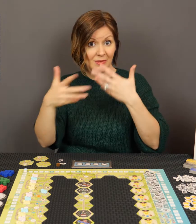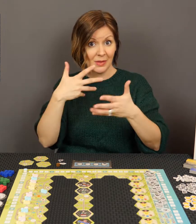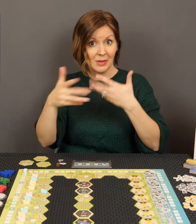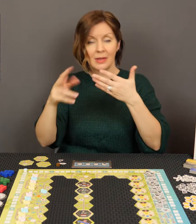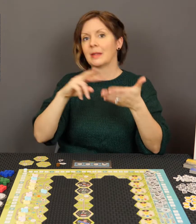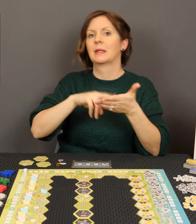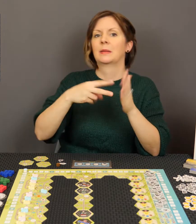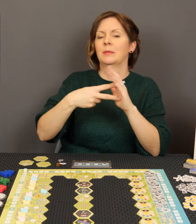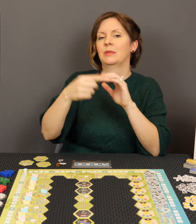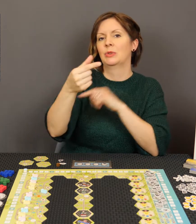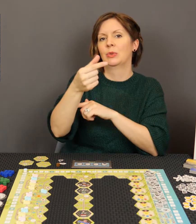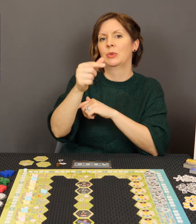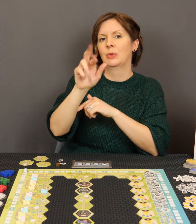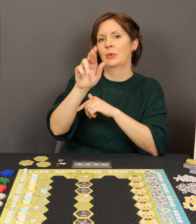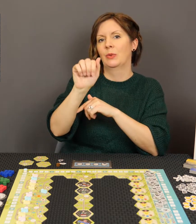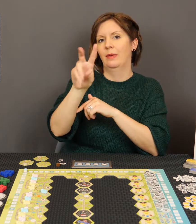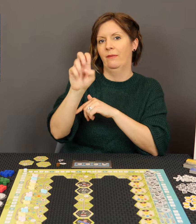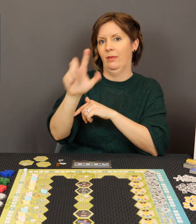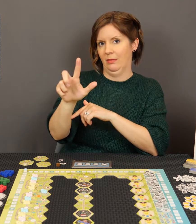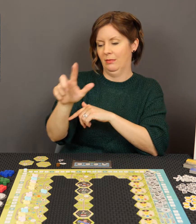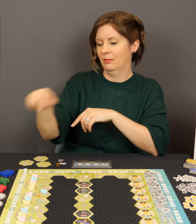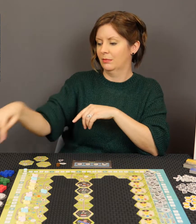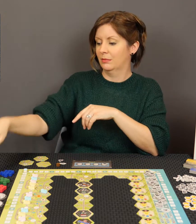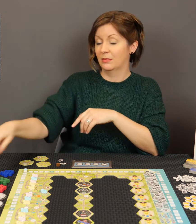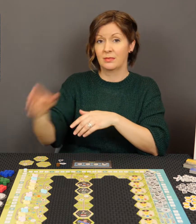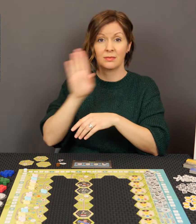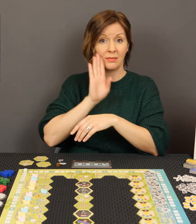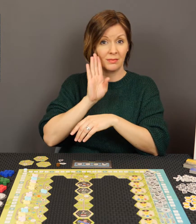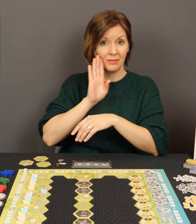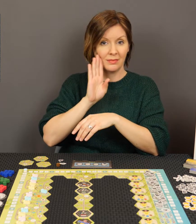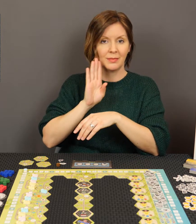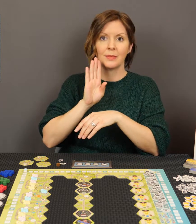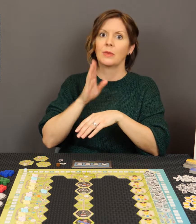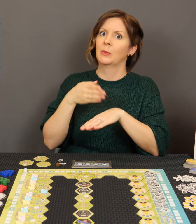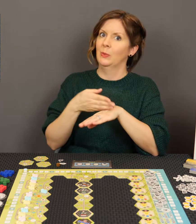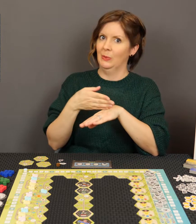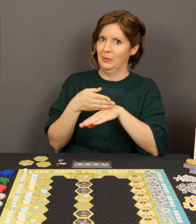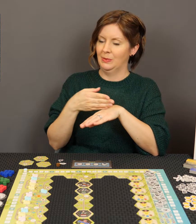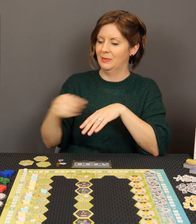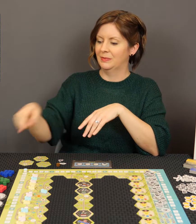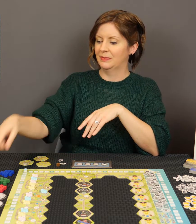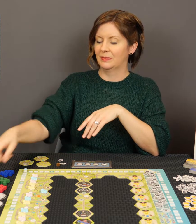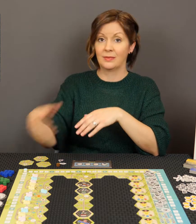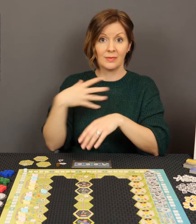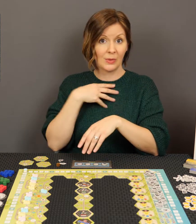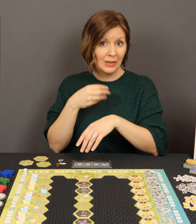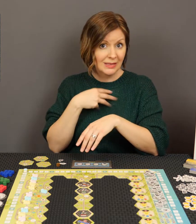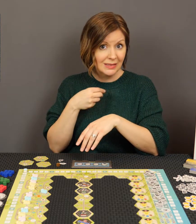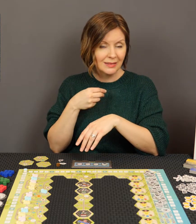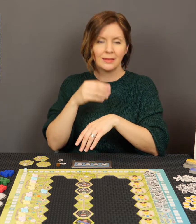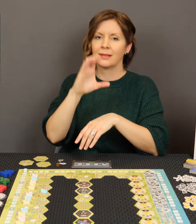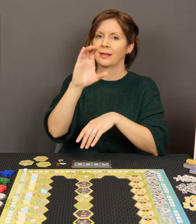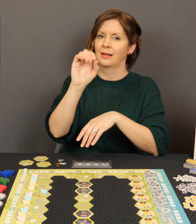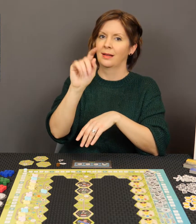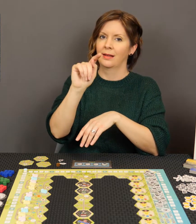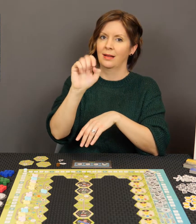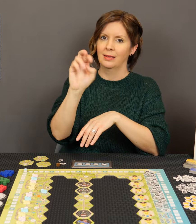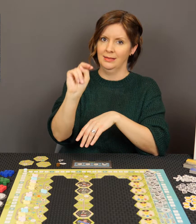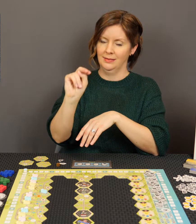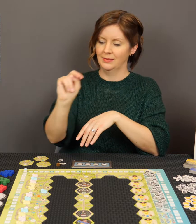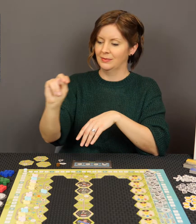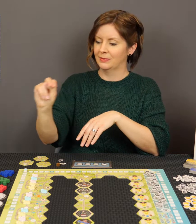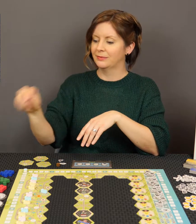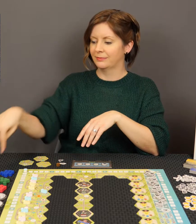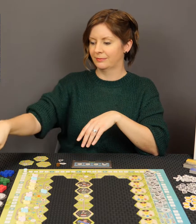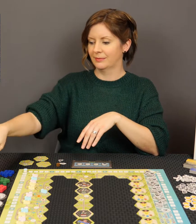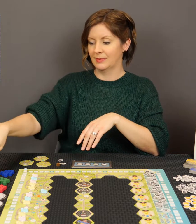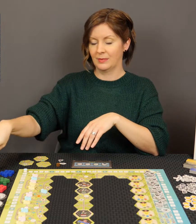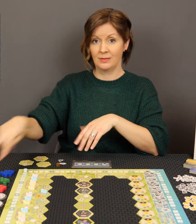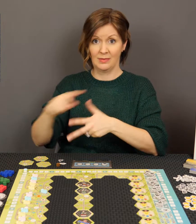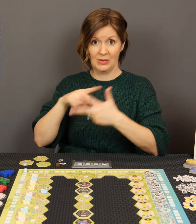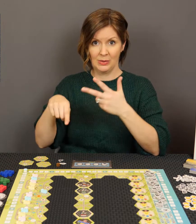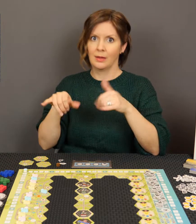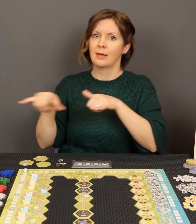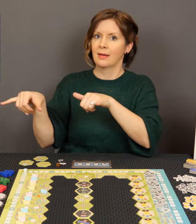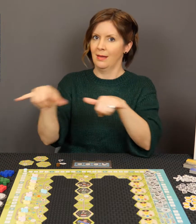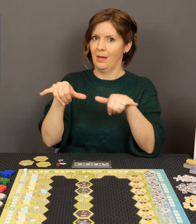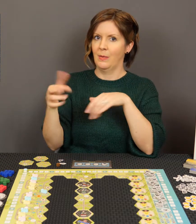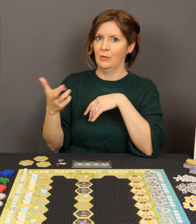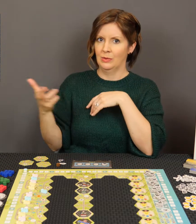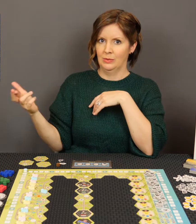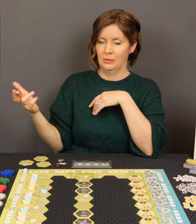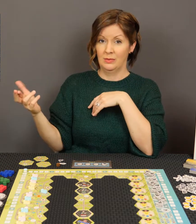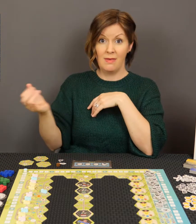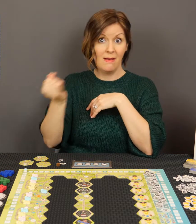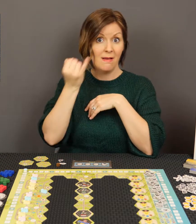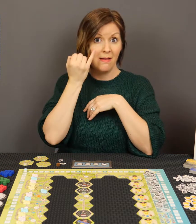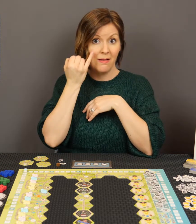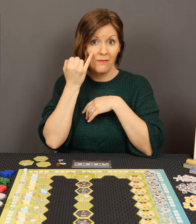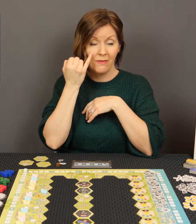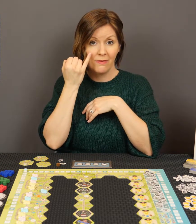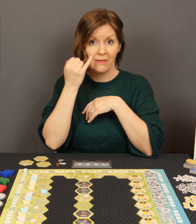The gray are gravel, the brown is wood, the white is cotton… and those are the common resources.